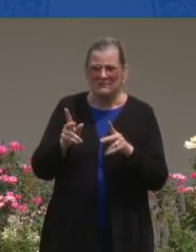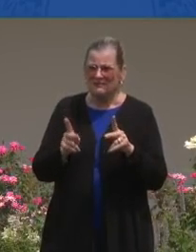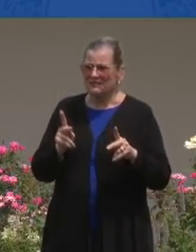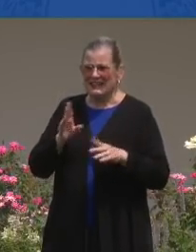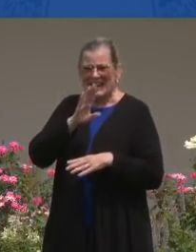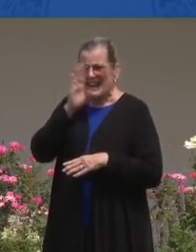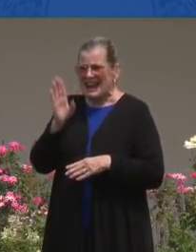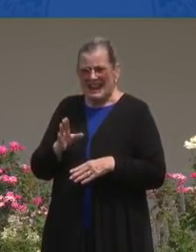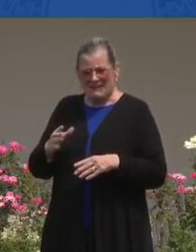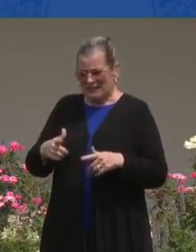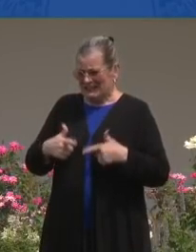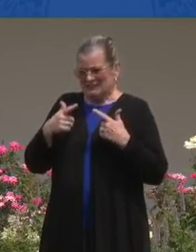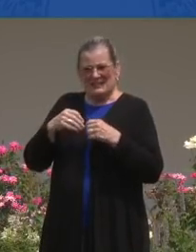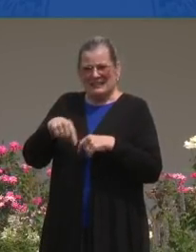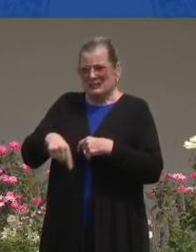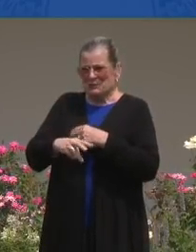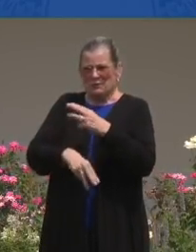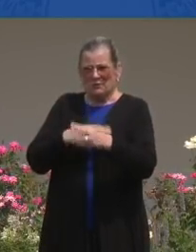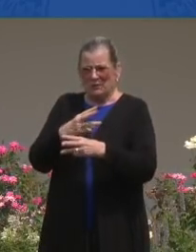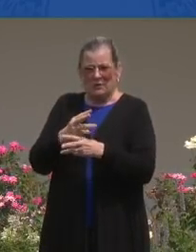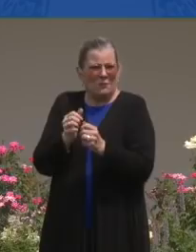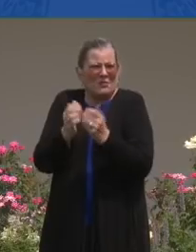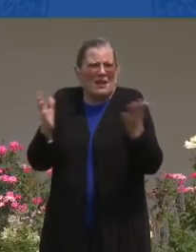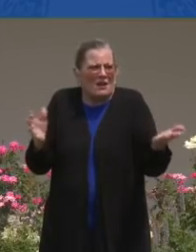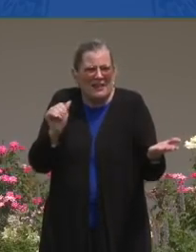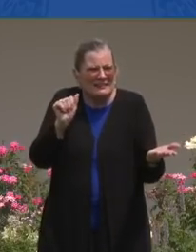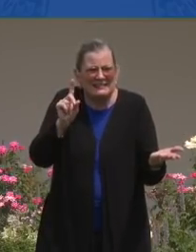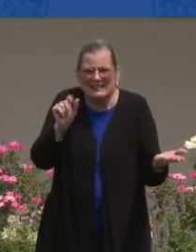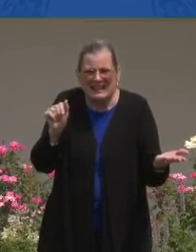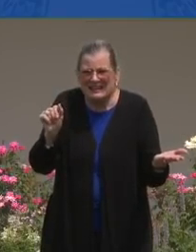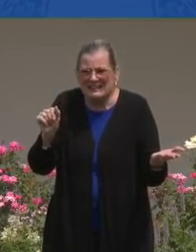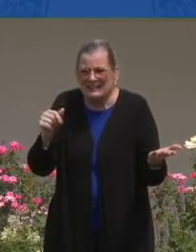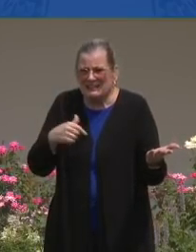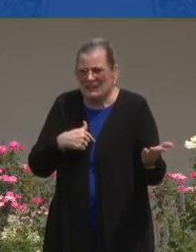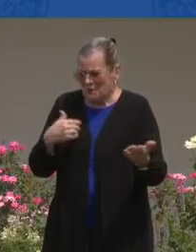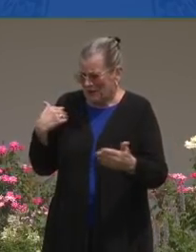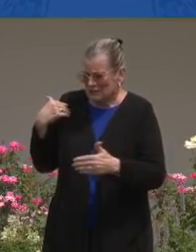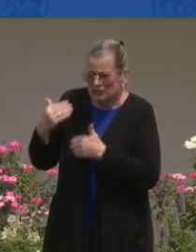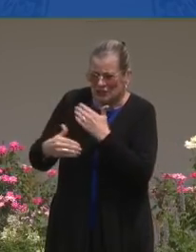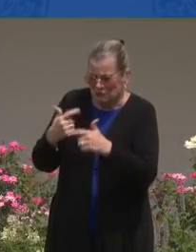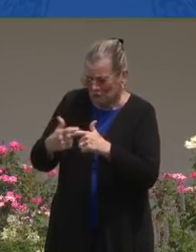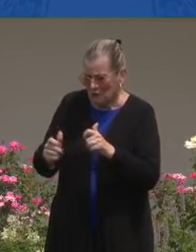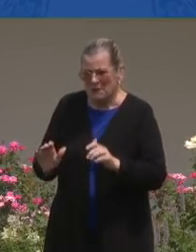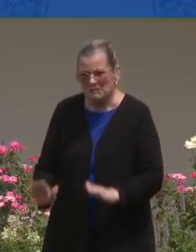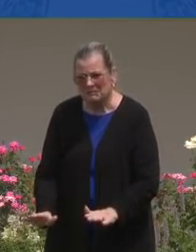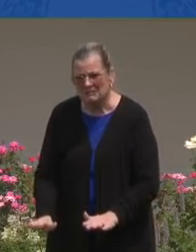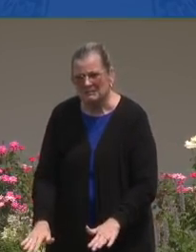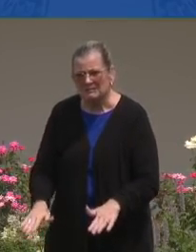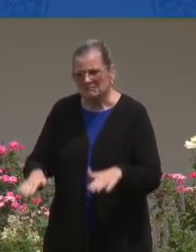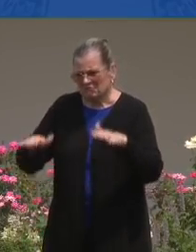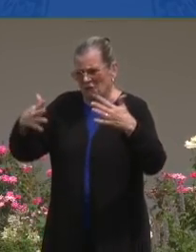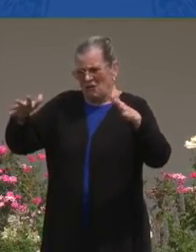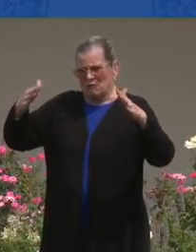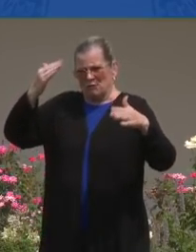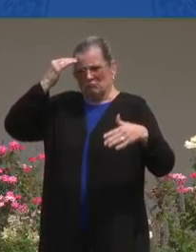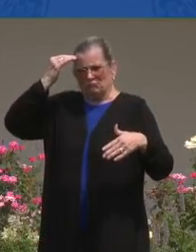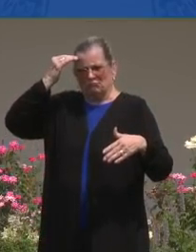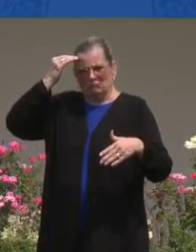not knowing the time before it existed, but many of us can still recall in America, where a person with disability was denied service